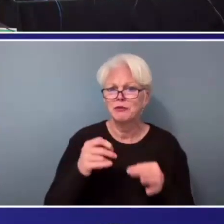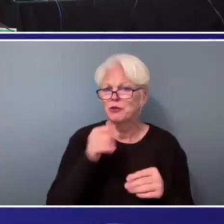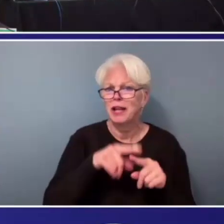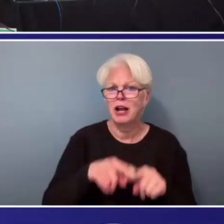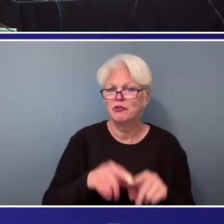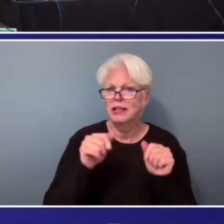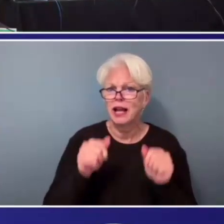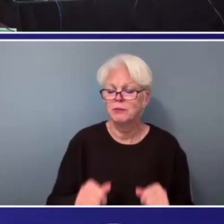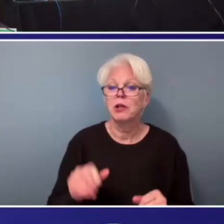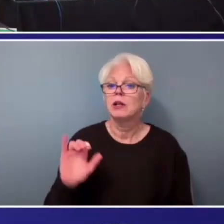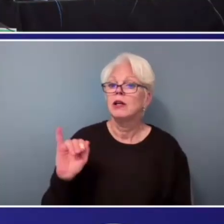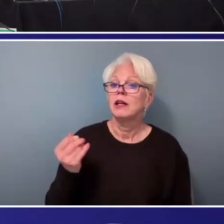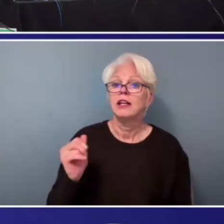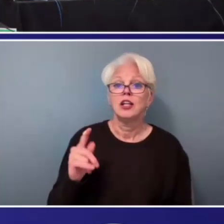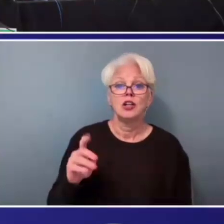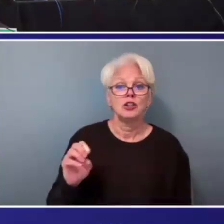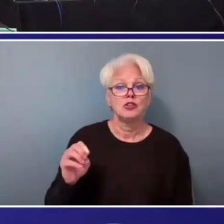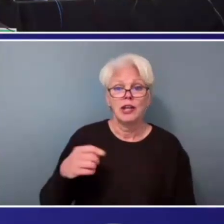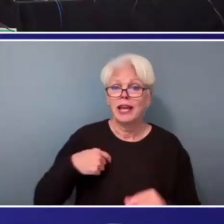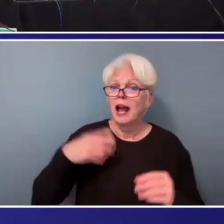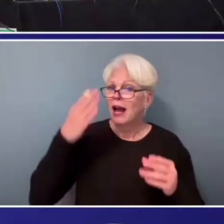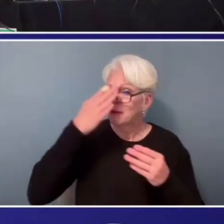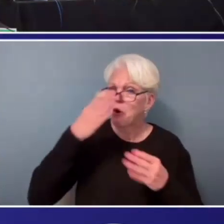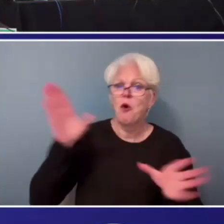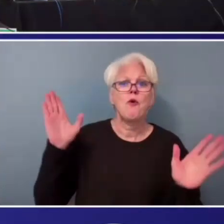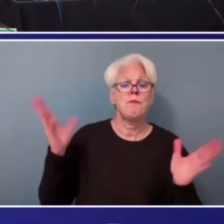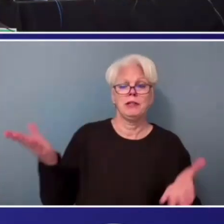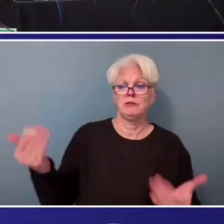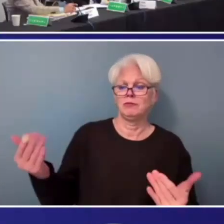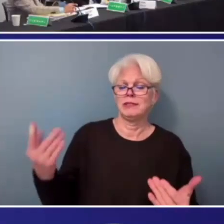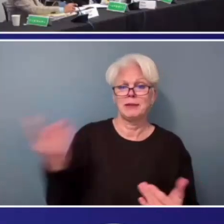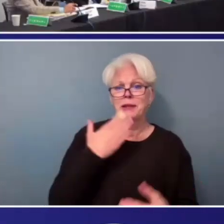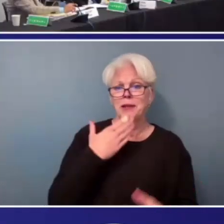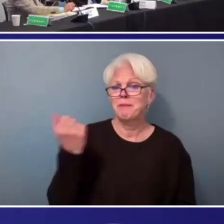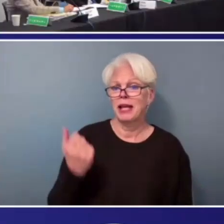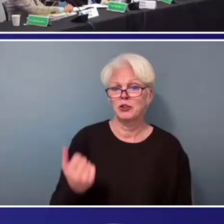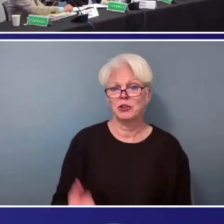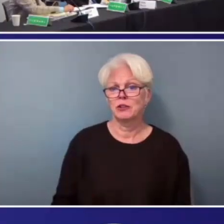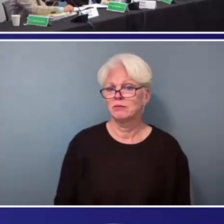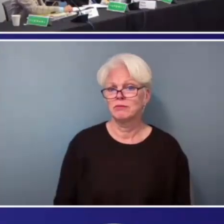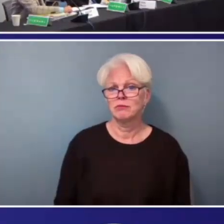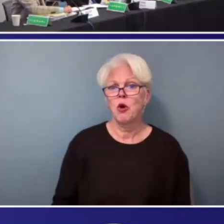Jake, I am open to something that is better for substantially similar if you can come